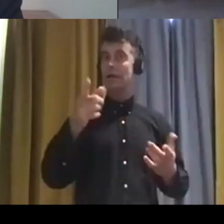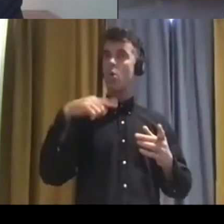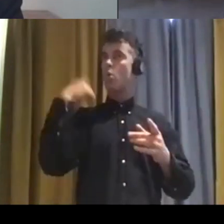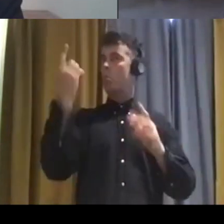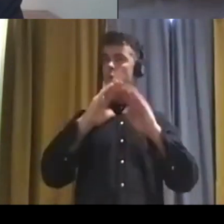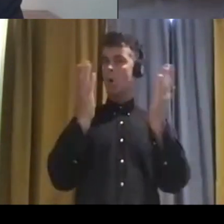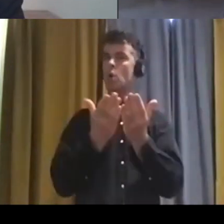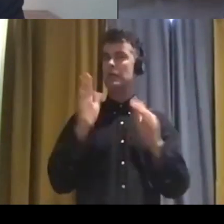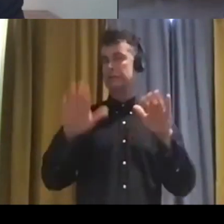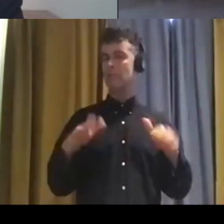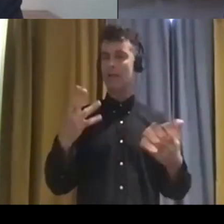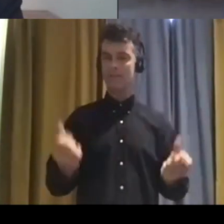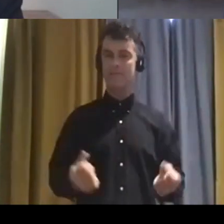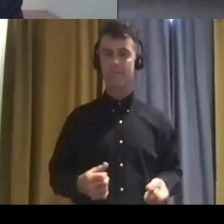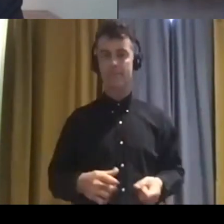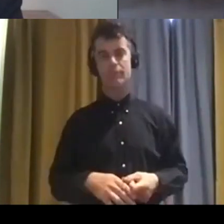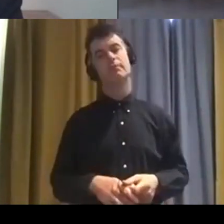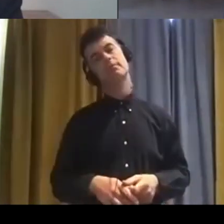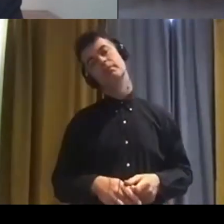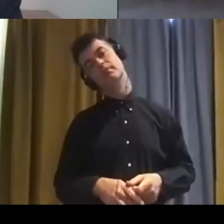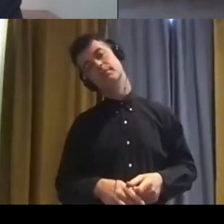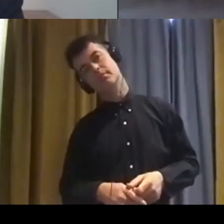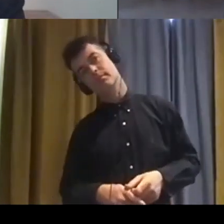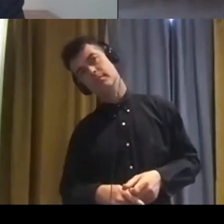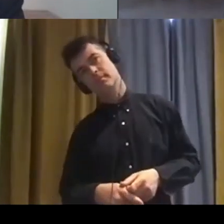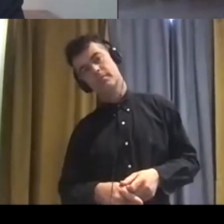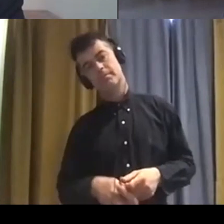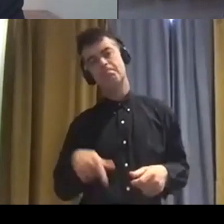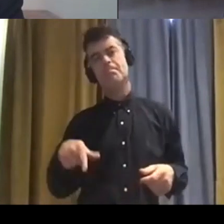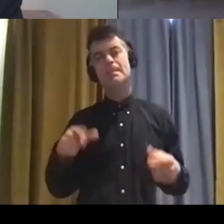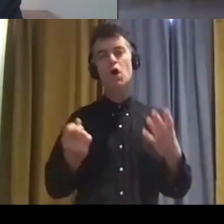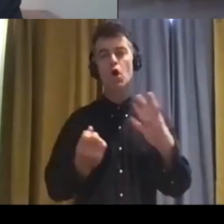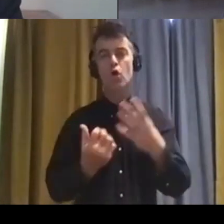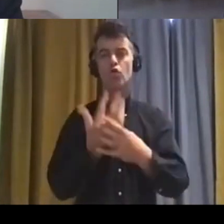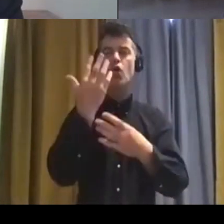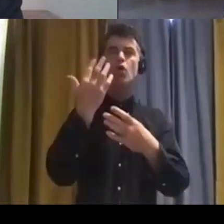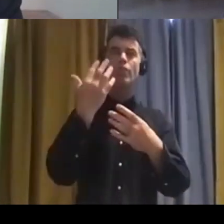world. This this growth is happening amongst investors I guess who want to see both a social